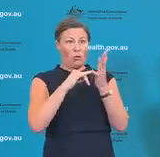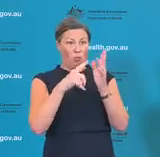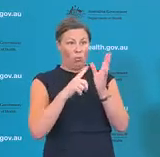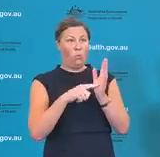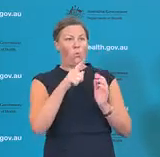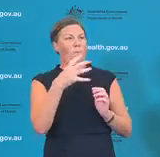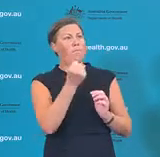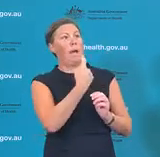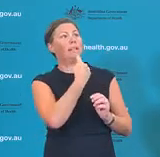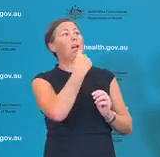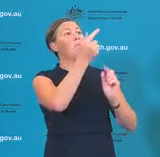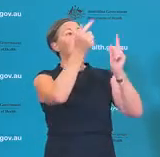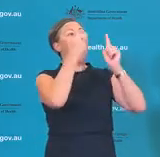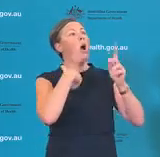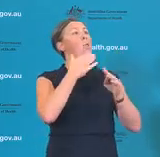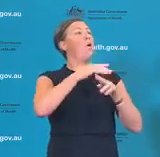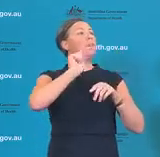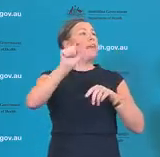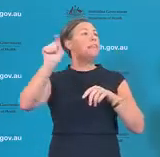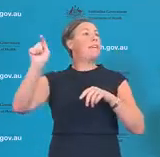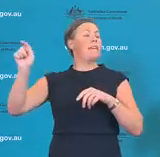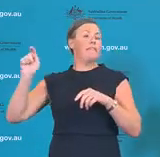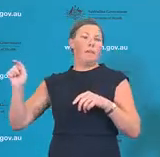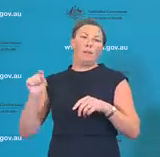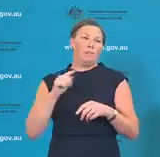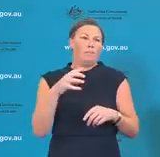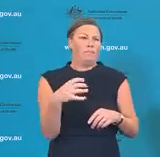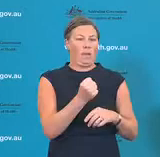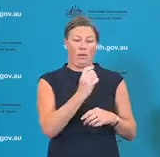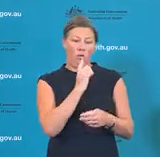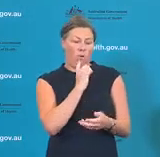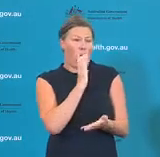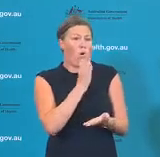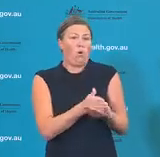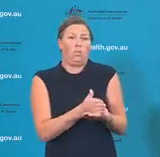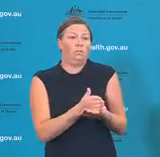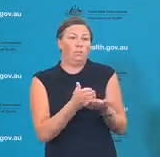or doing that. Honesty and transparency is critical to protecting those most